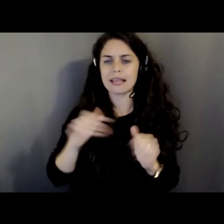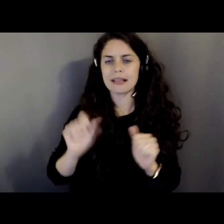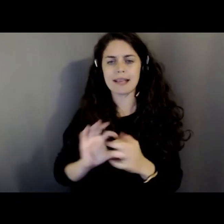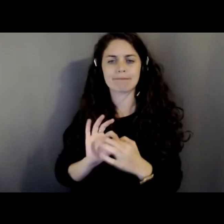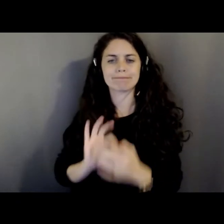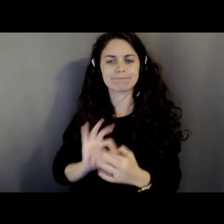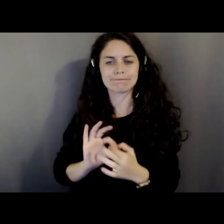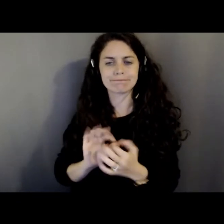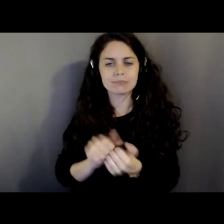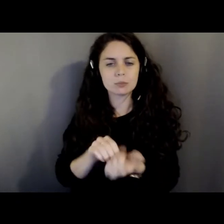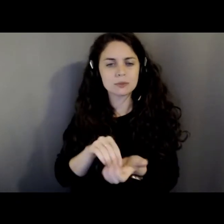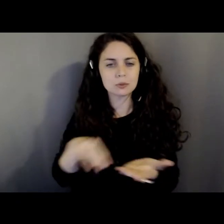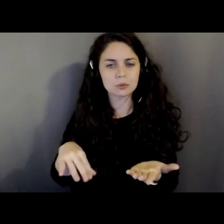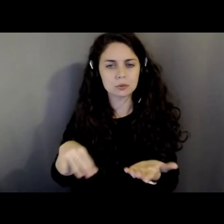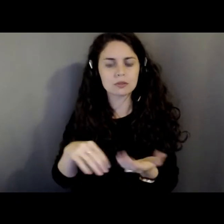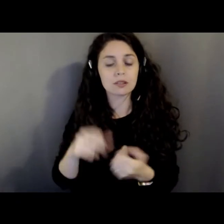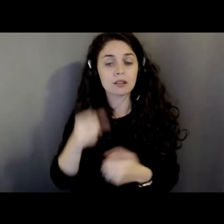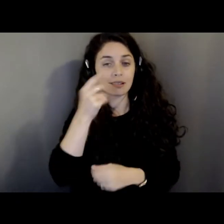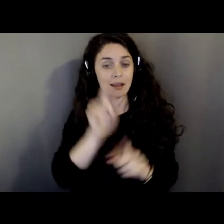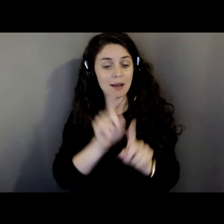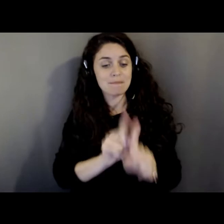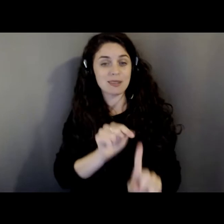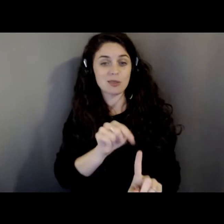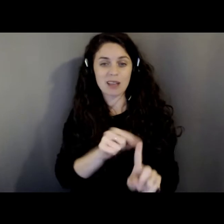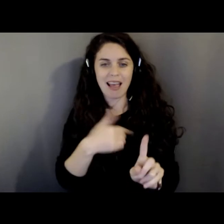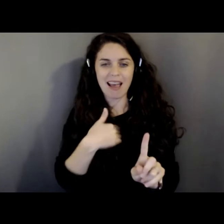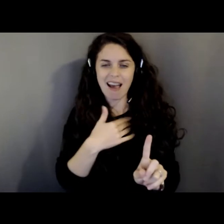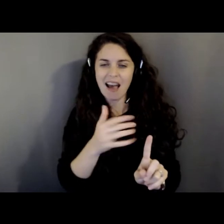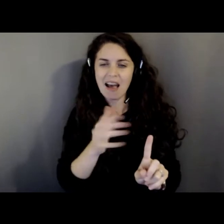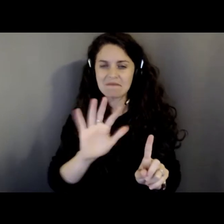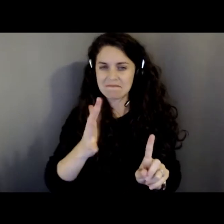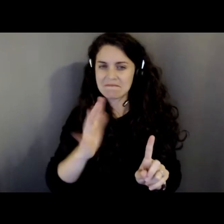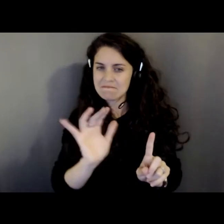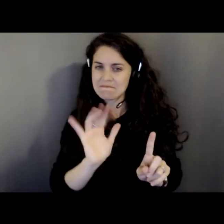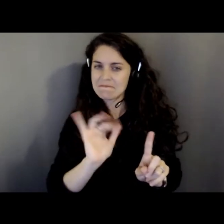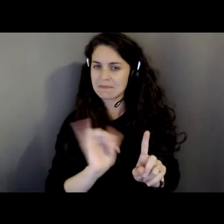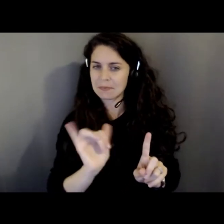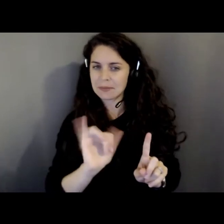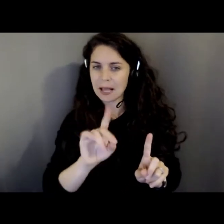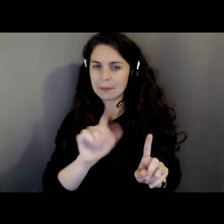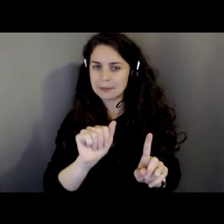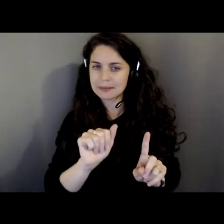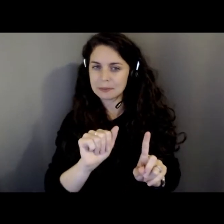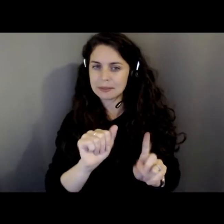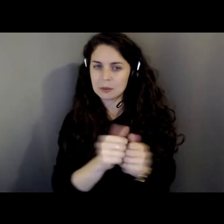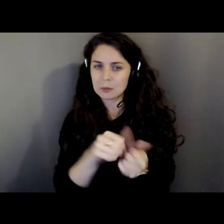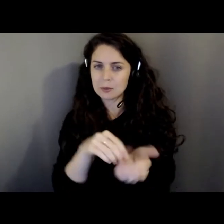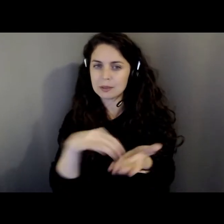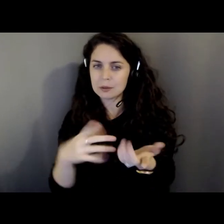but these mentors have similar disabilities to the students that they have dinner with. What that